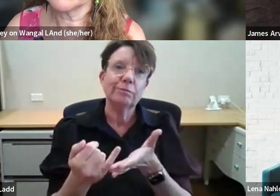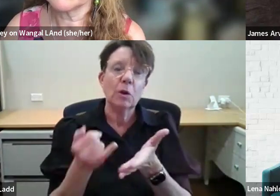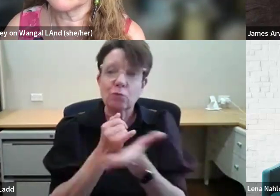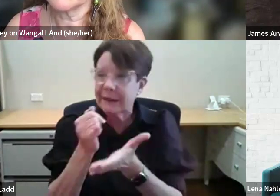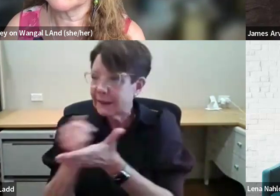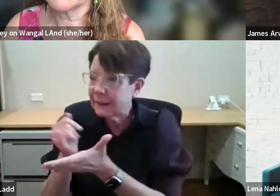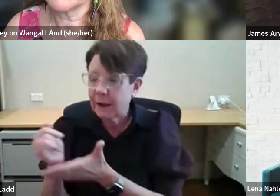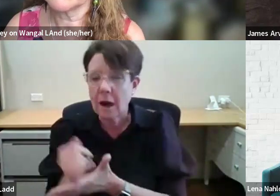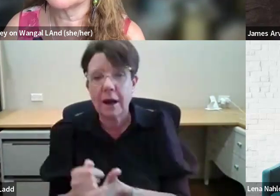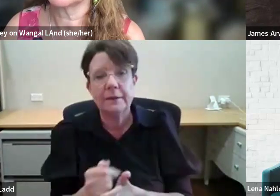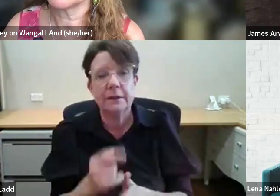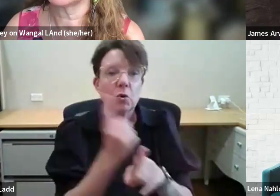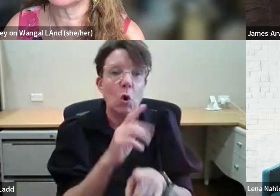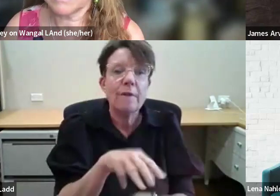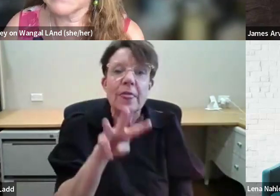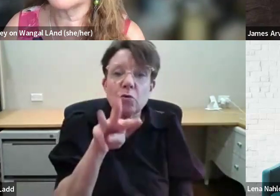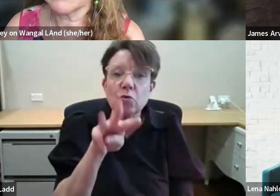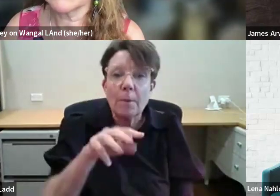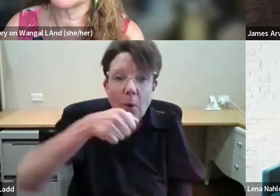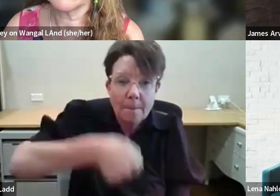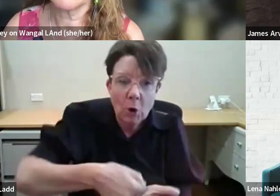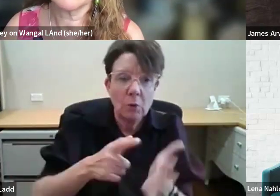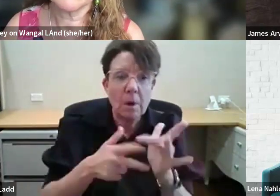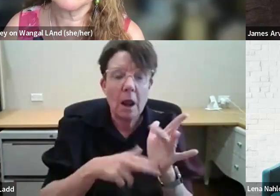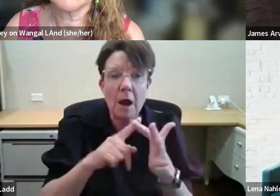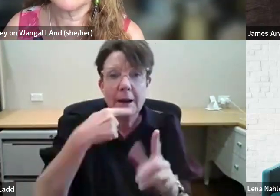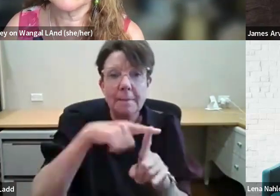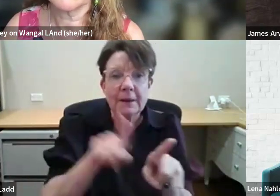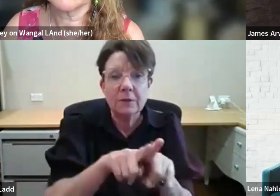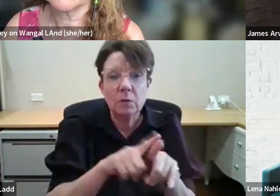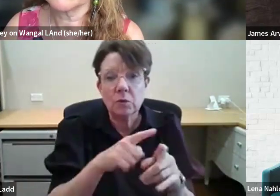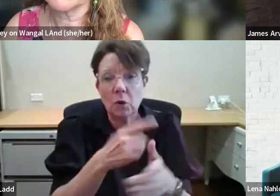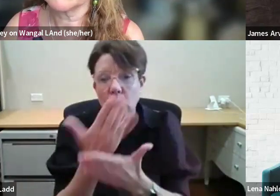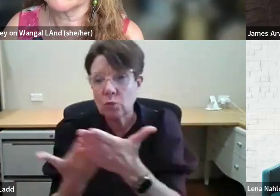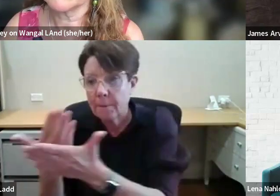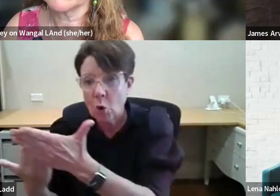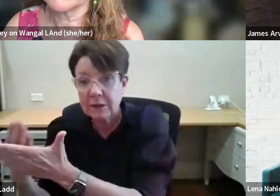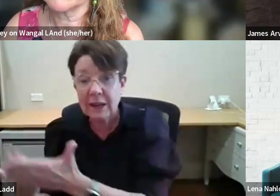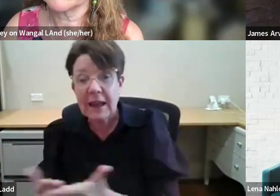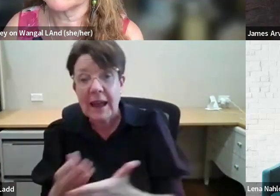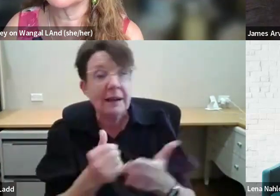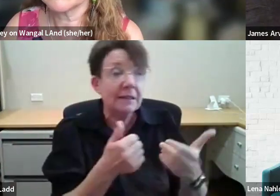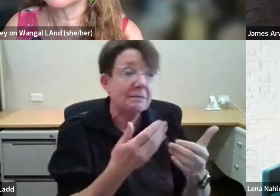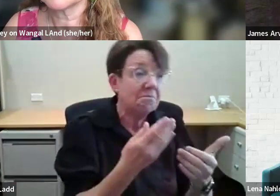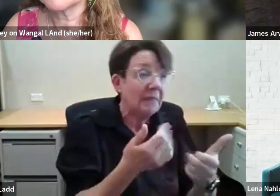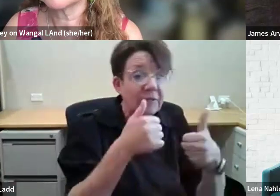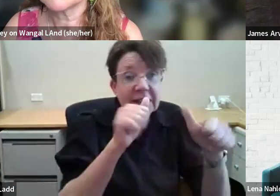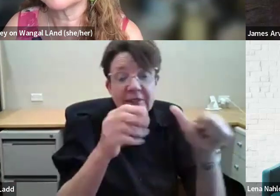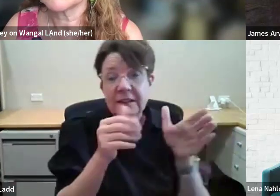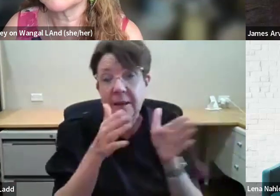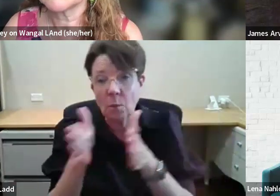, and depending on the leadership in the organisation, they have either been really affected or a form of brainwashing.